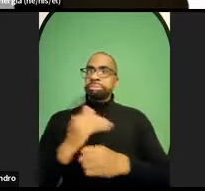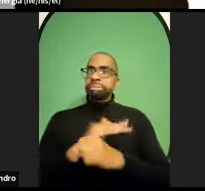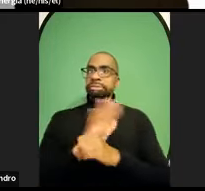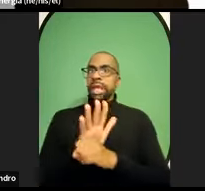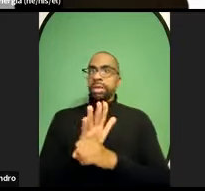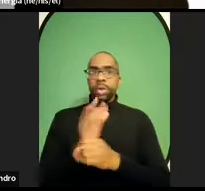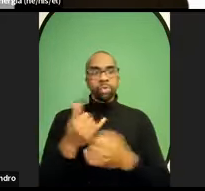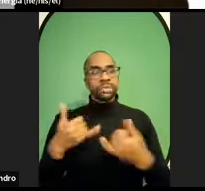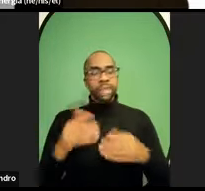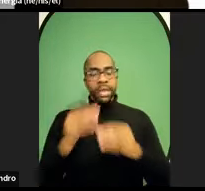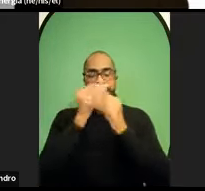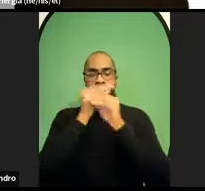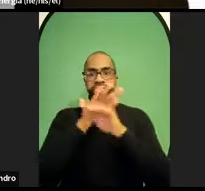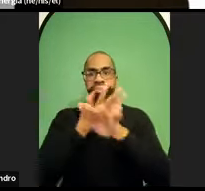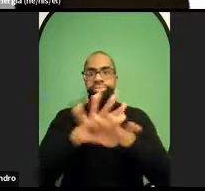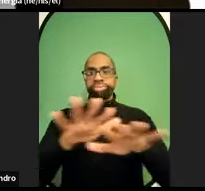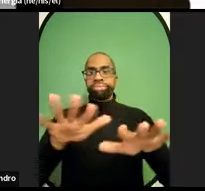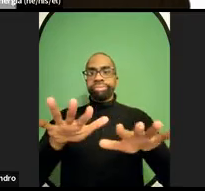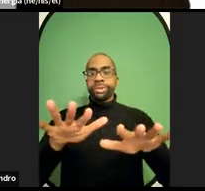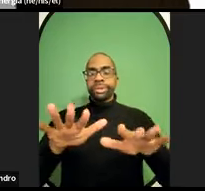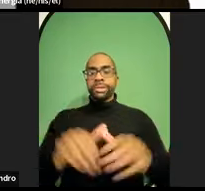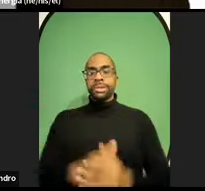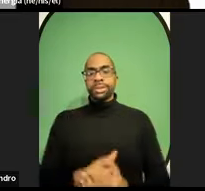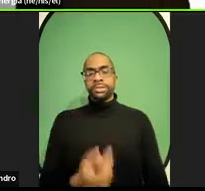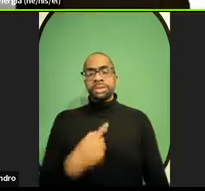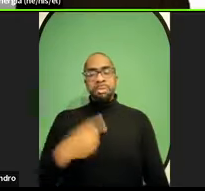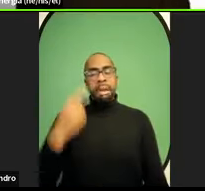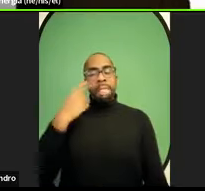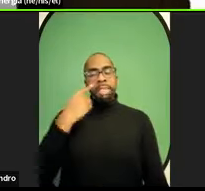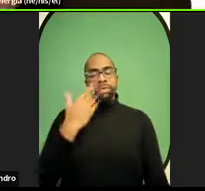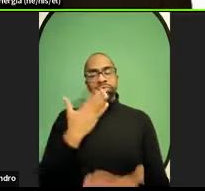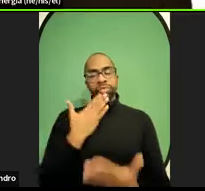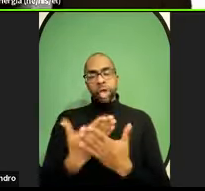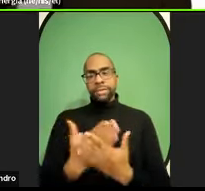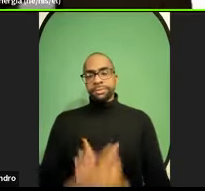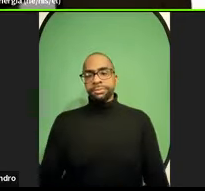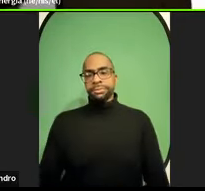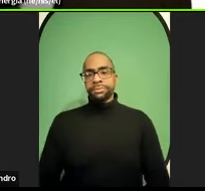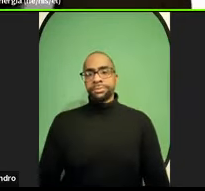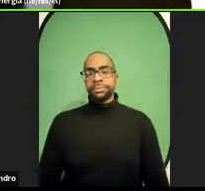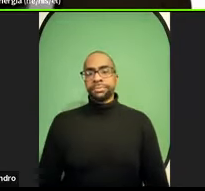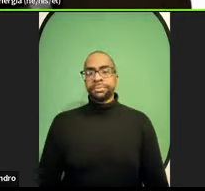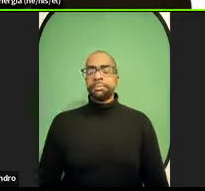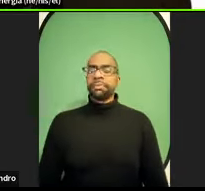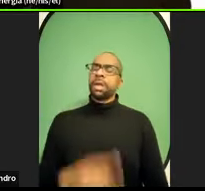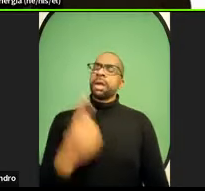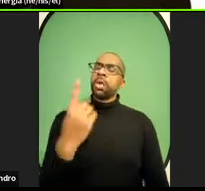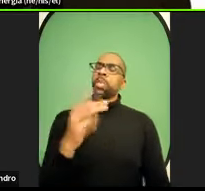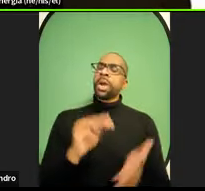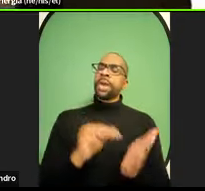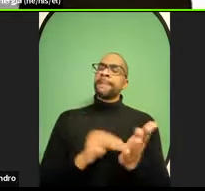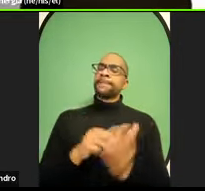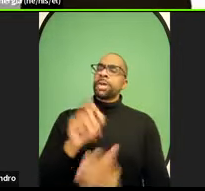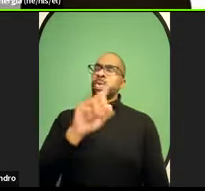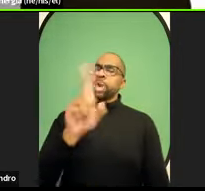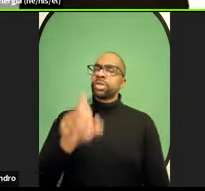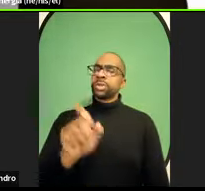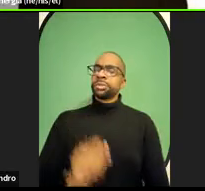and you may actually be you may actually be spreading. the virus, so. I think think it's reasonable.